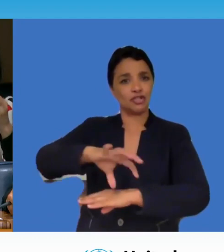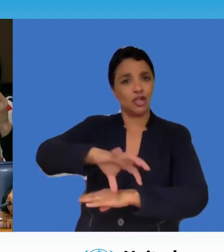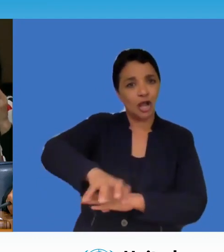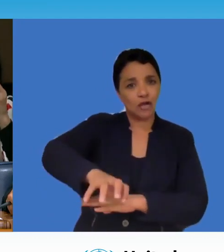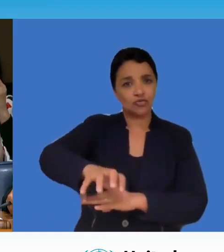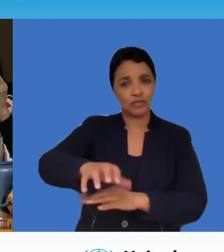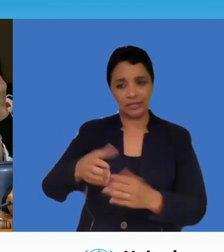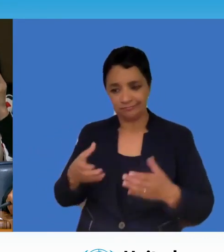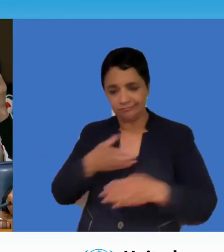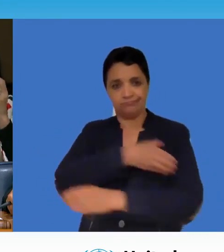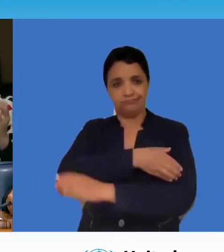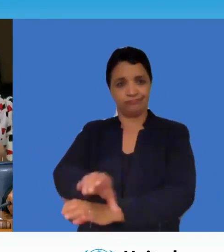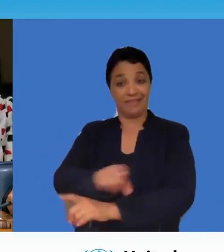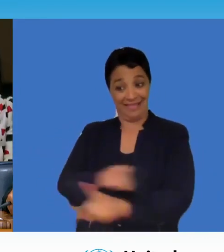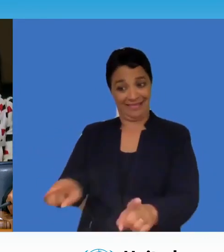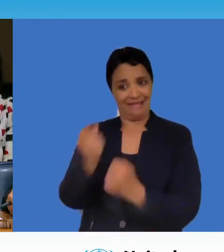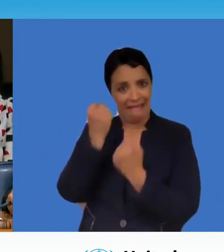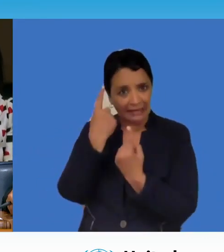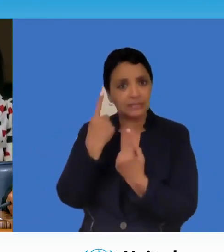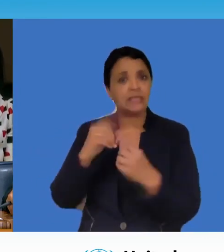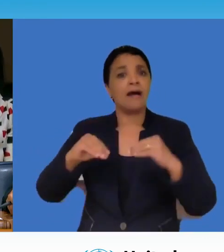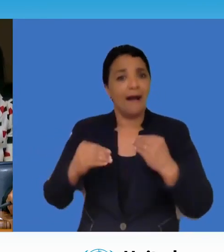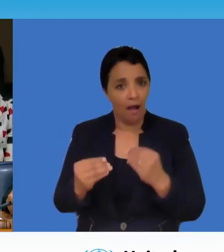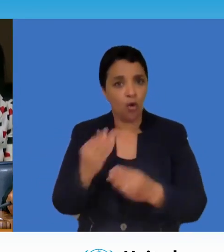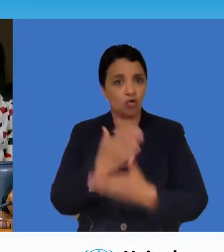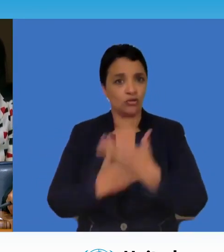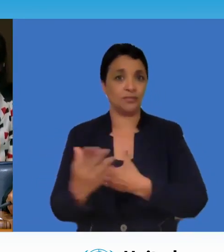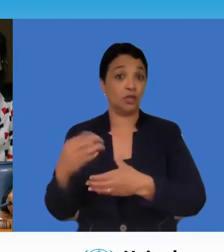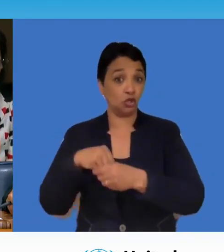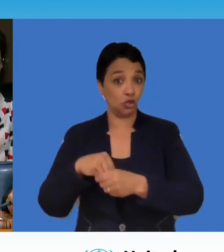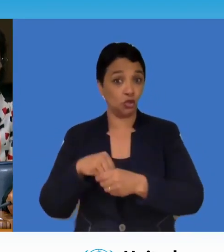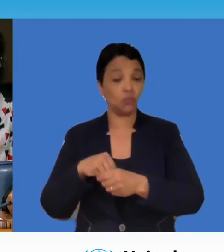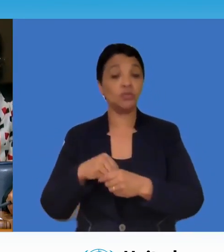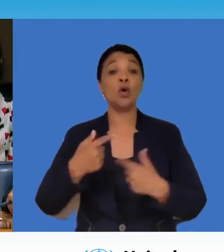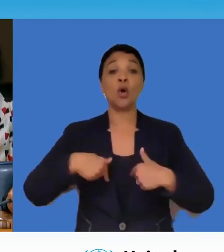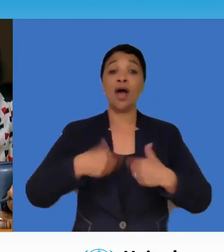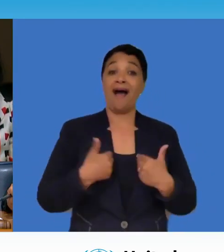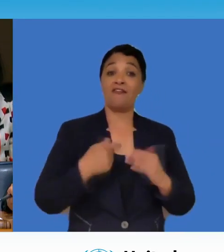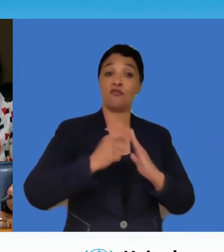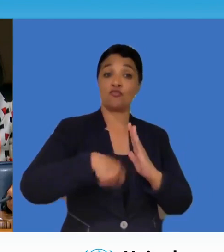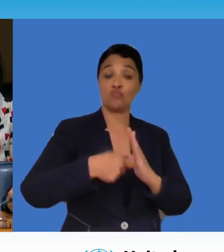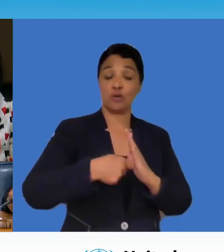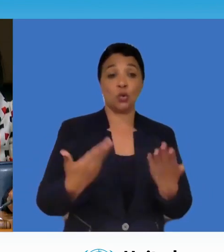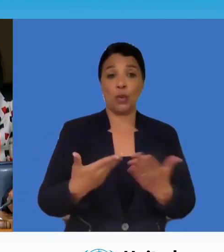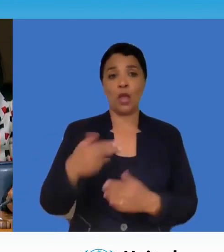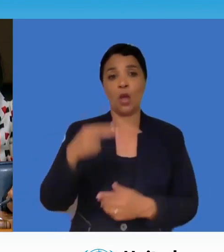capacities for the effective inclusion of persons with disabilities including a project carried out